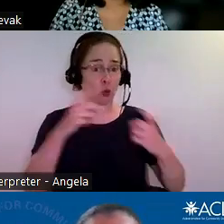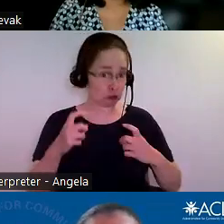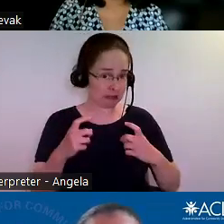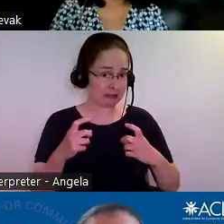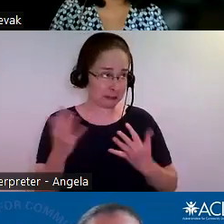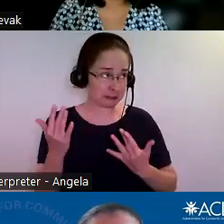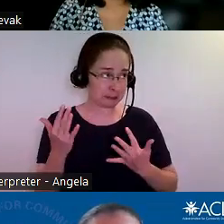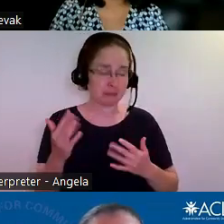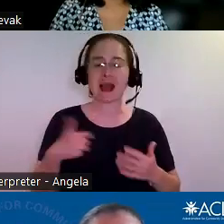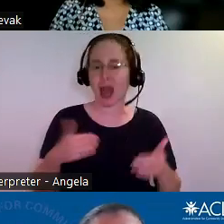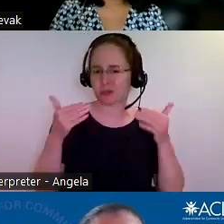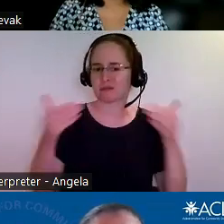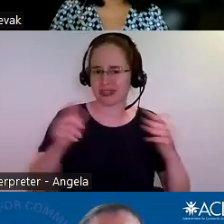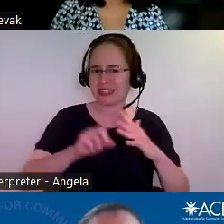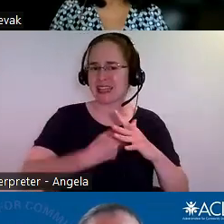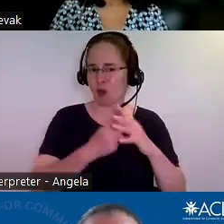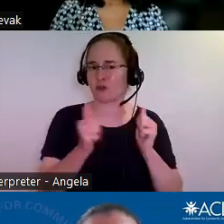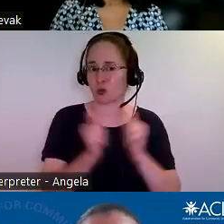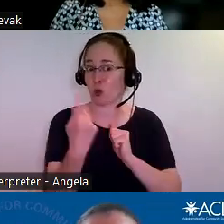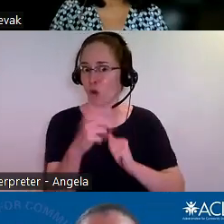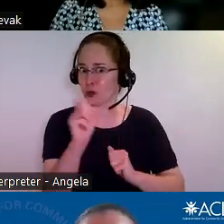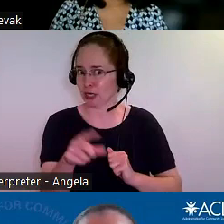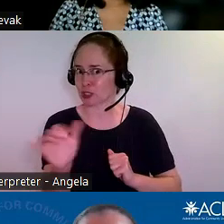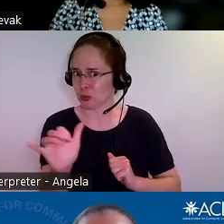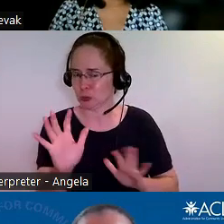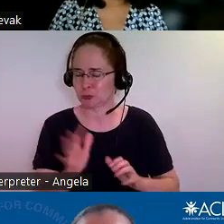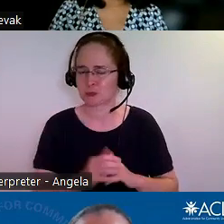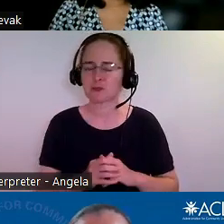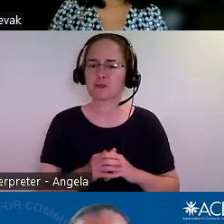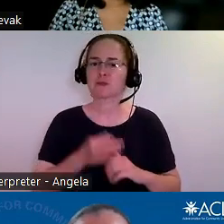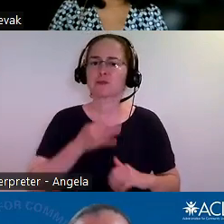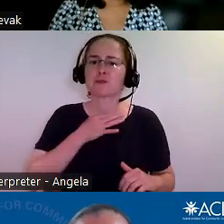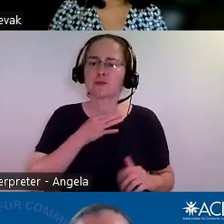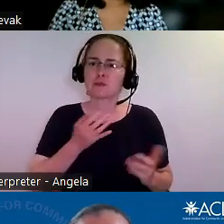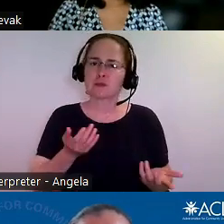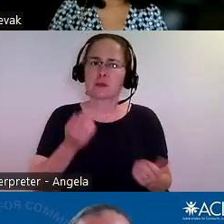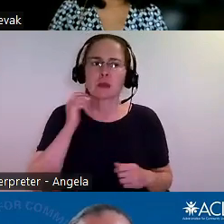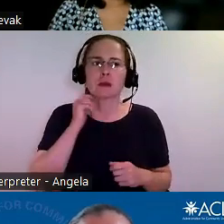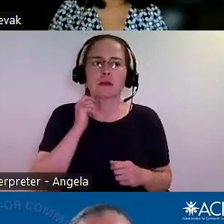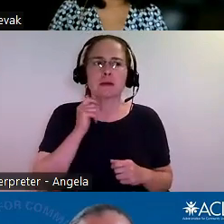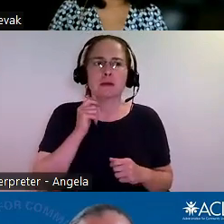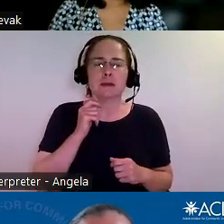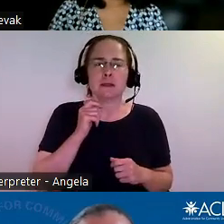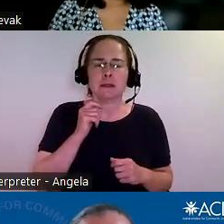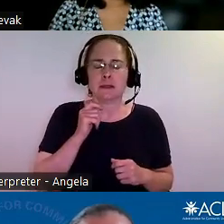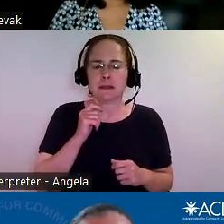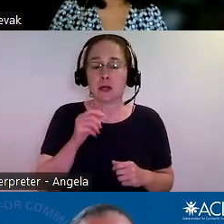I'll go ahead and kick us off with one question too, which is when the youth and young adults